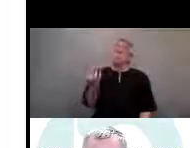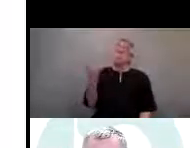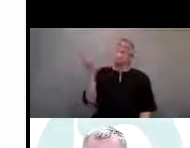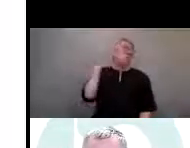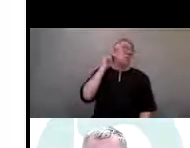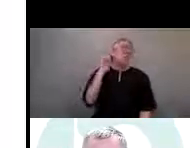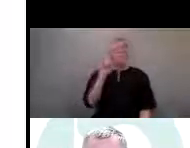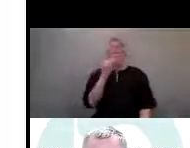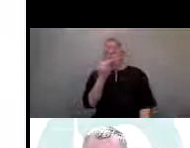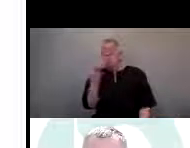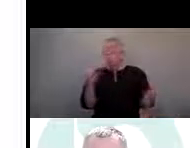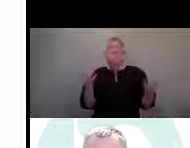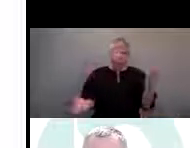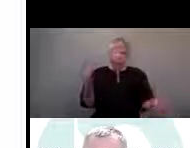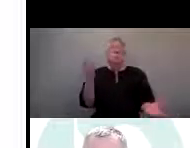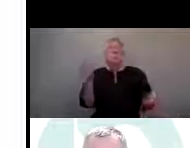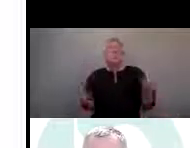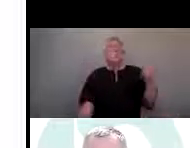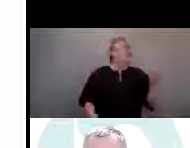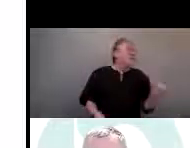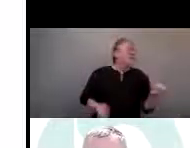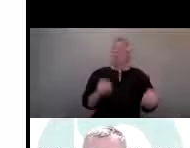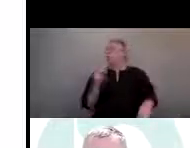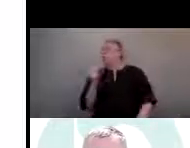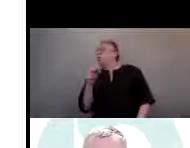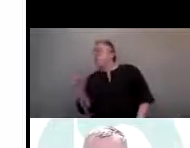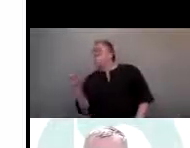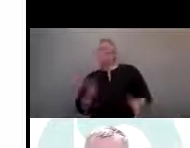important if you are considering or if you thought about it, I